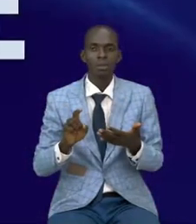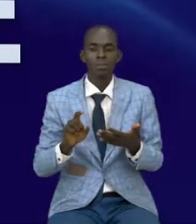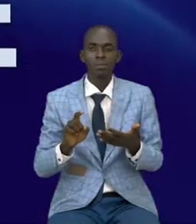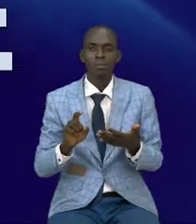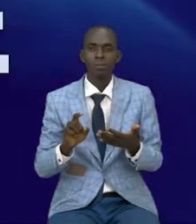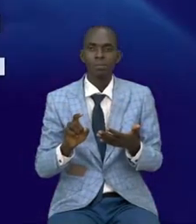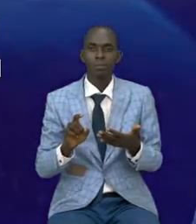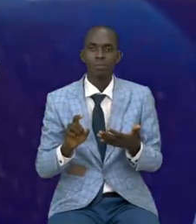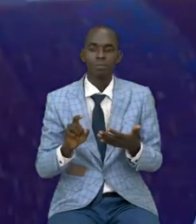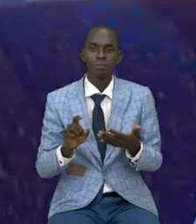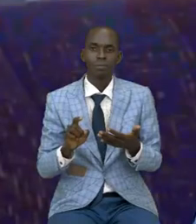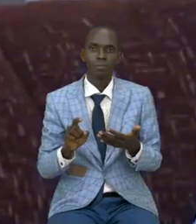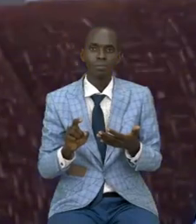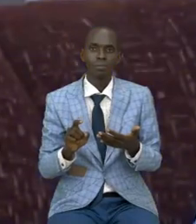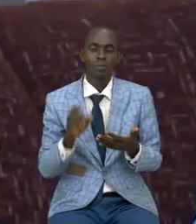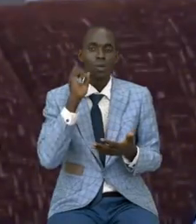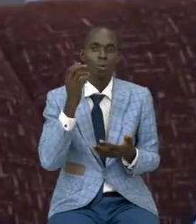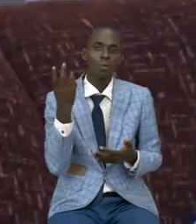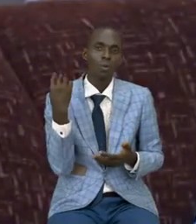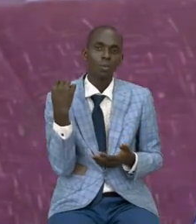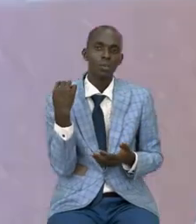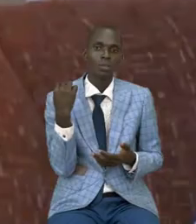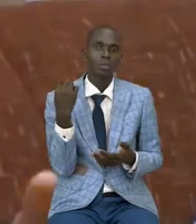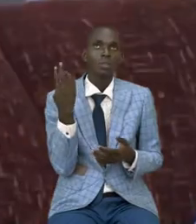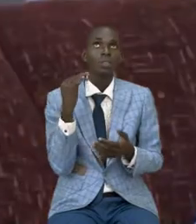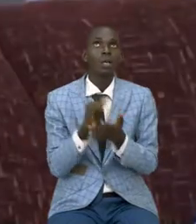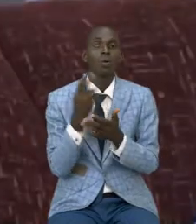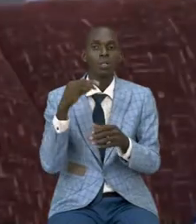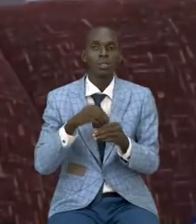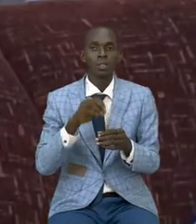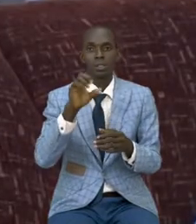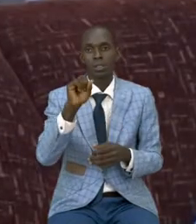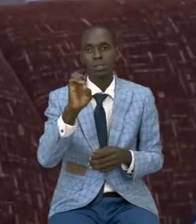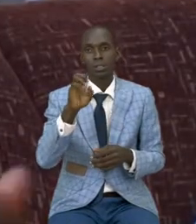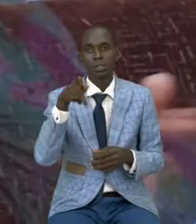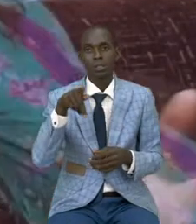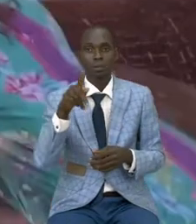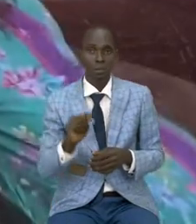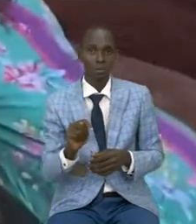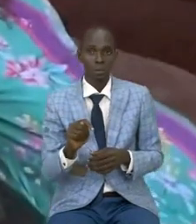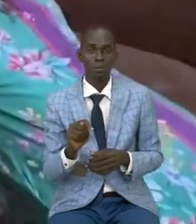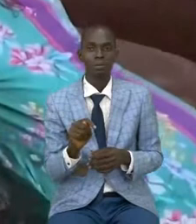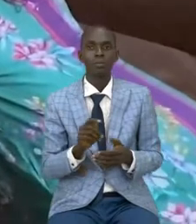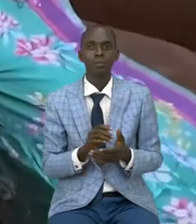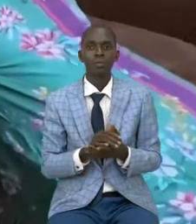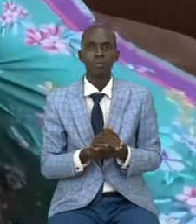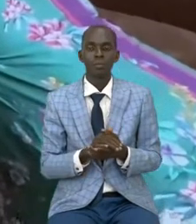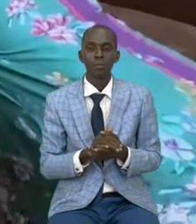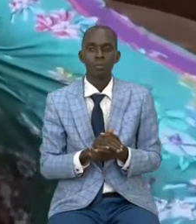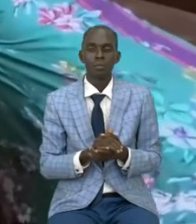i was in september i got them online usually in the evening i passed it in a prayer and